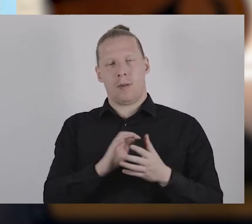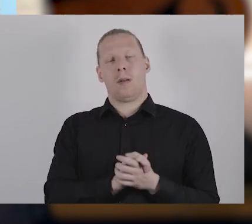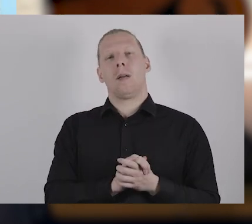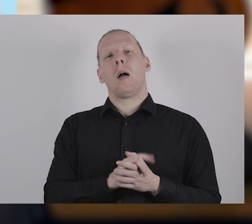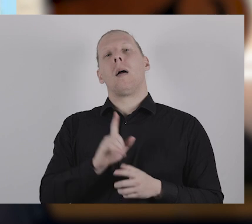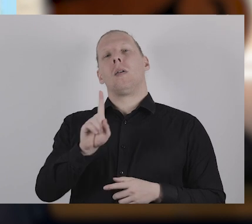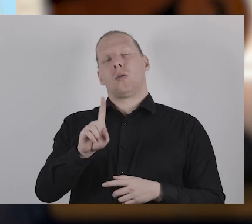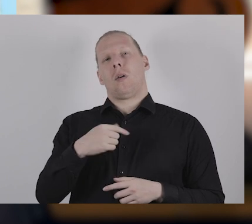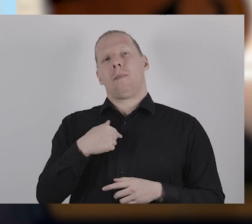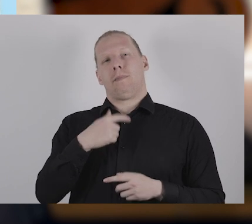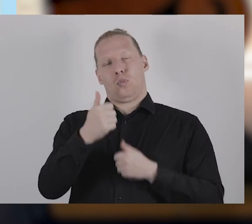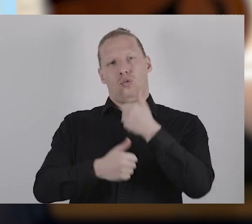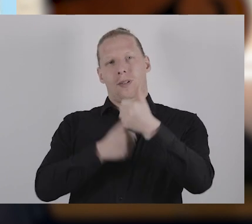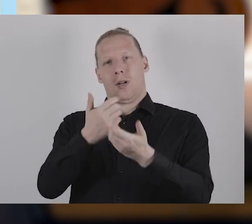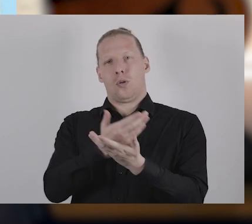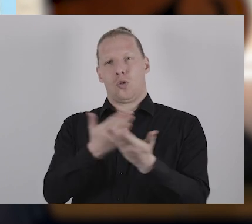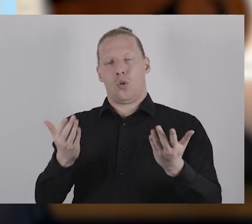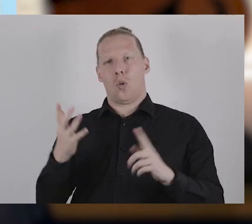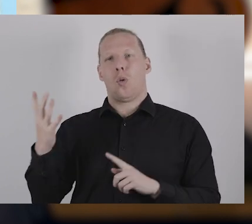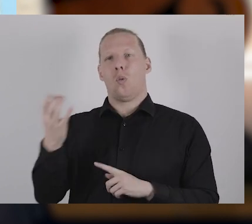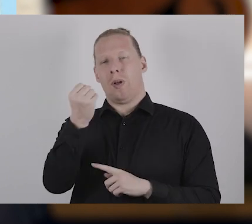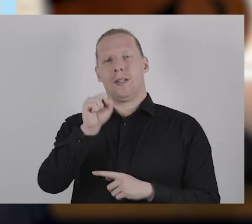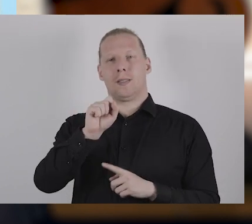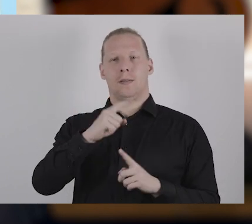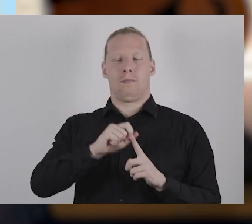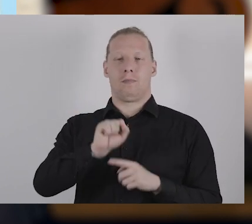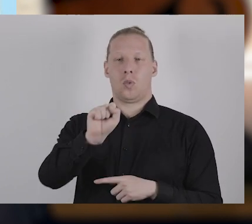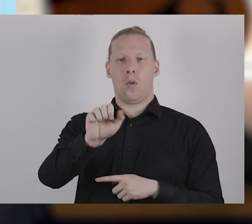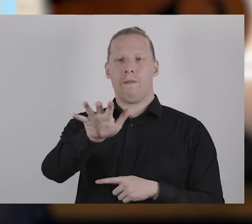my congratulations to all the winners of this year's Te Waka Toi Awards